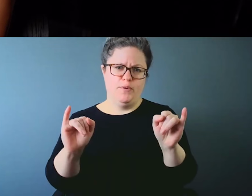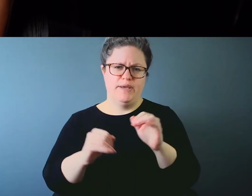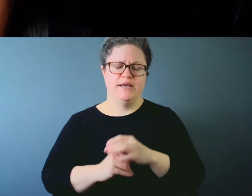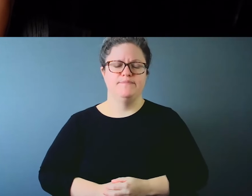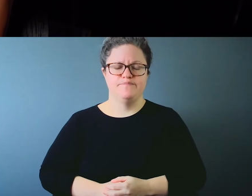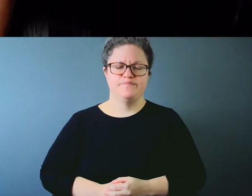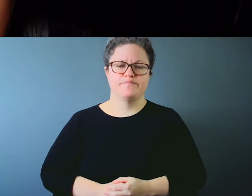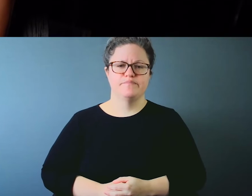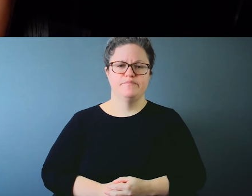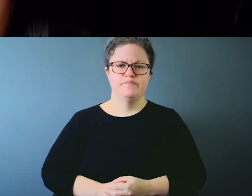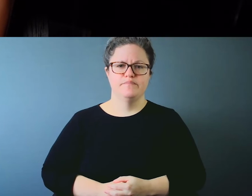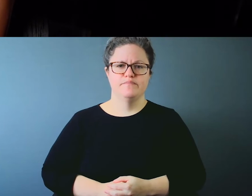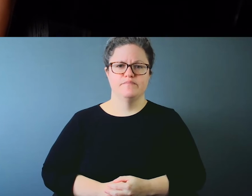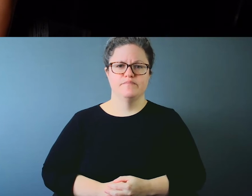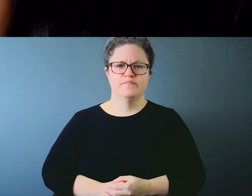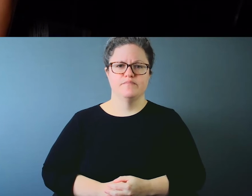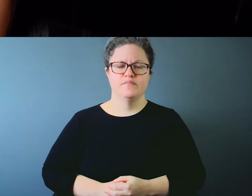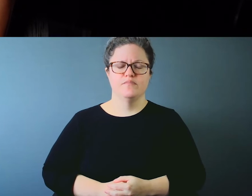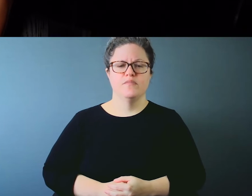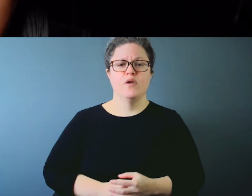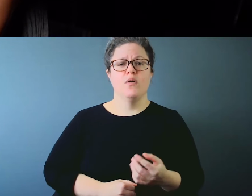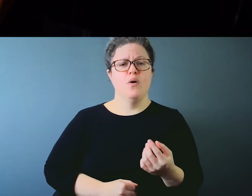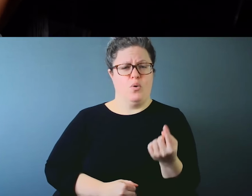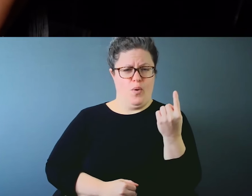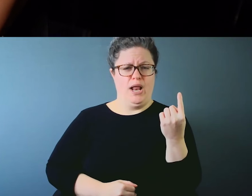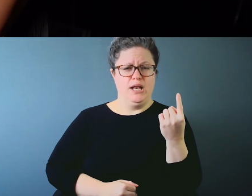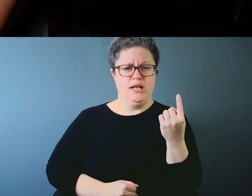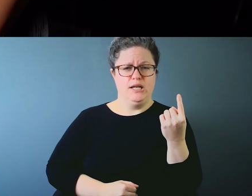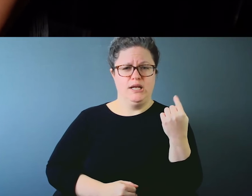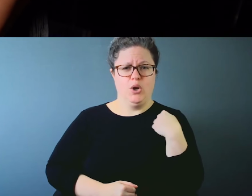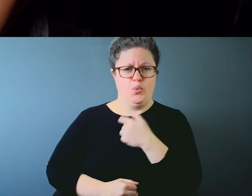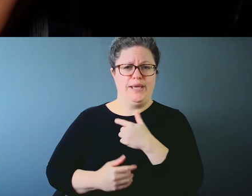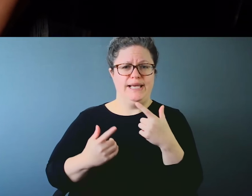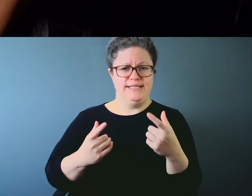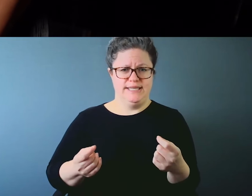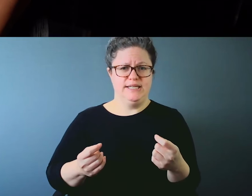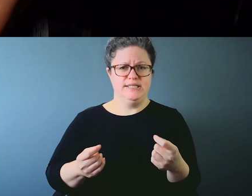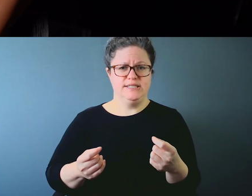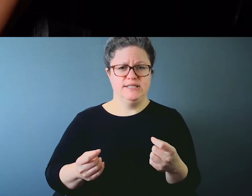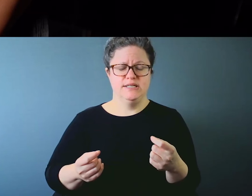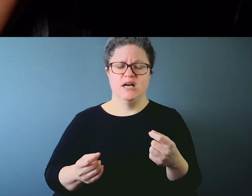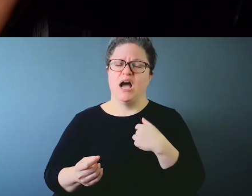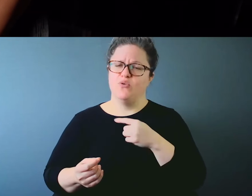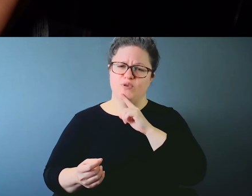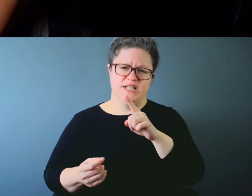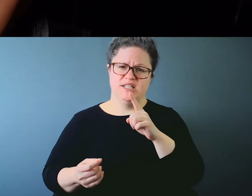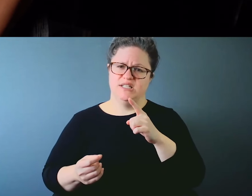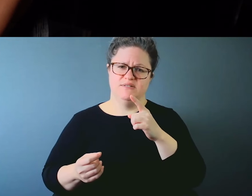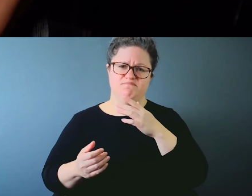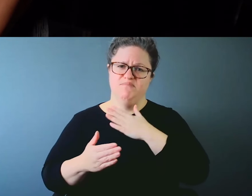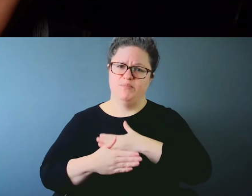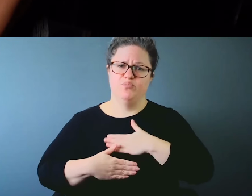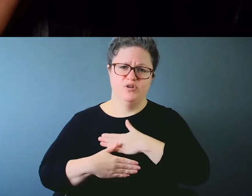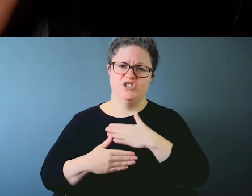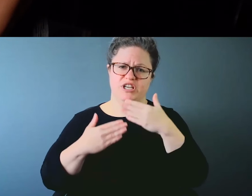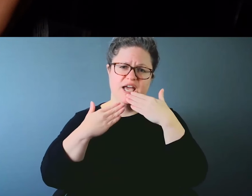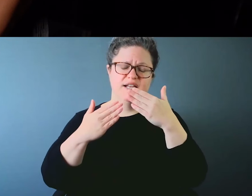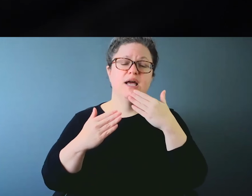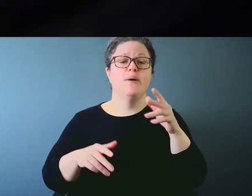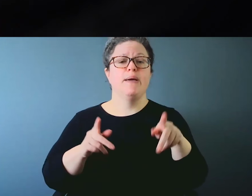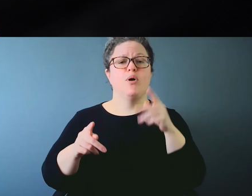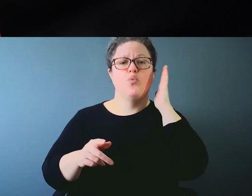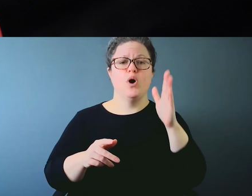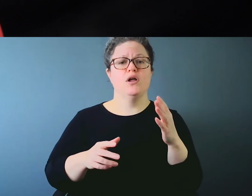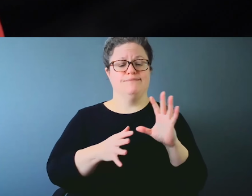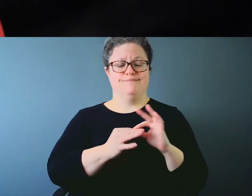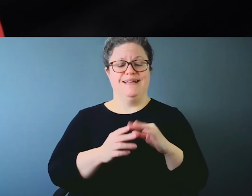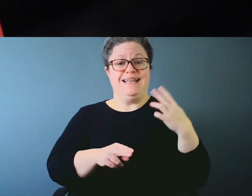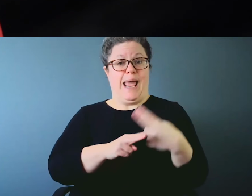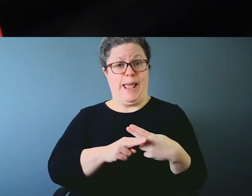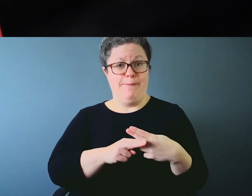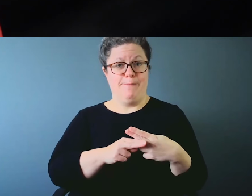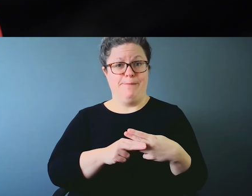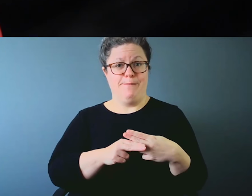One thing that we did very early on in the process, which I really appreciated, was that people would announce themselves so someone who was speaking